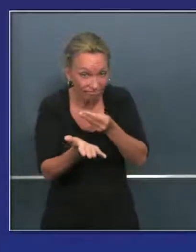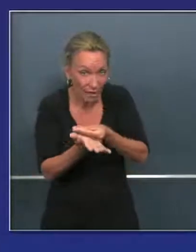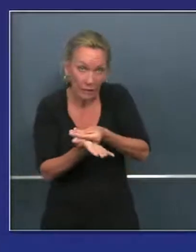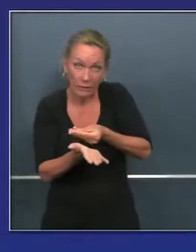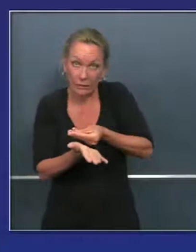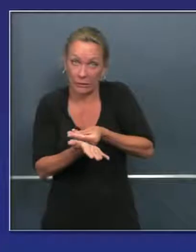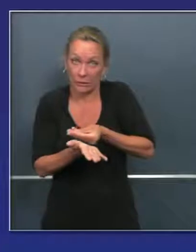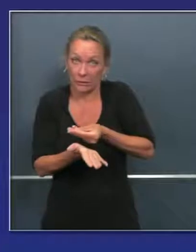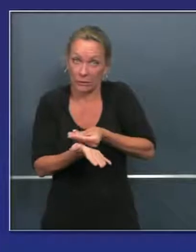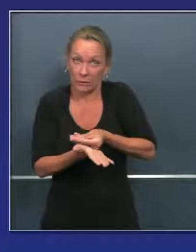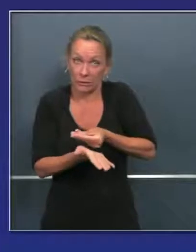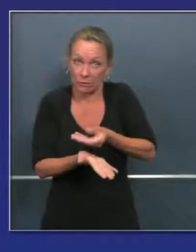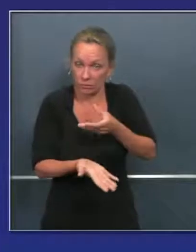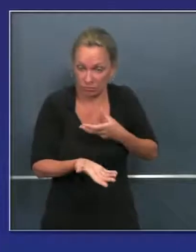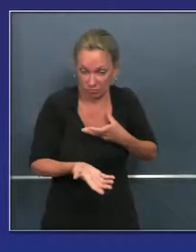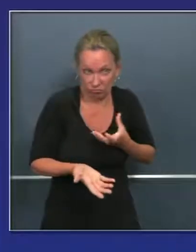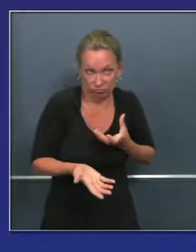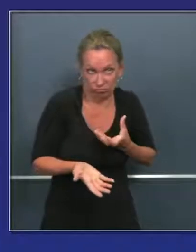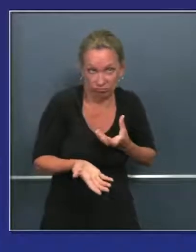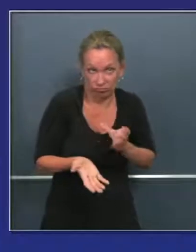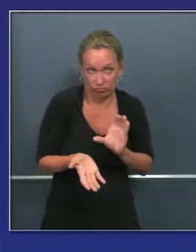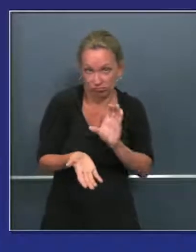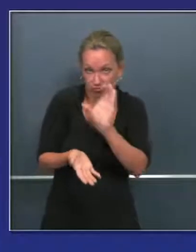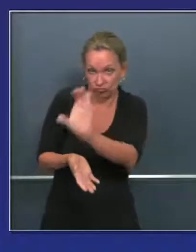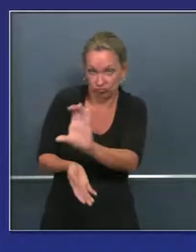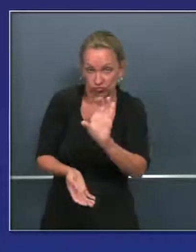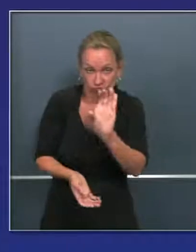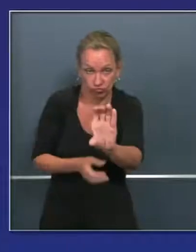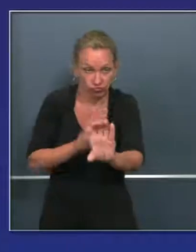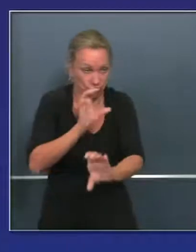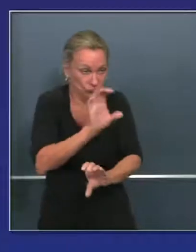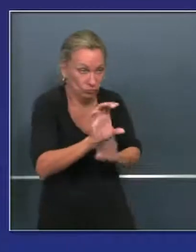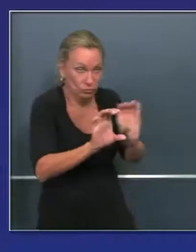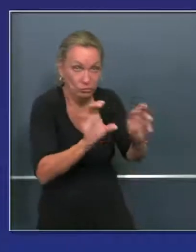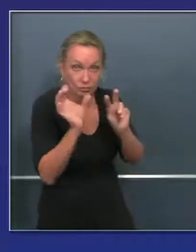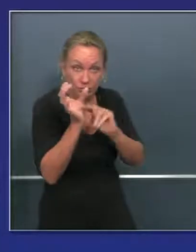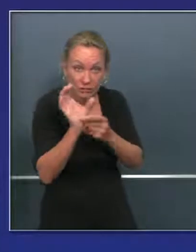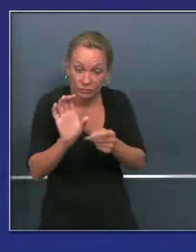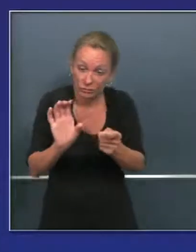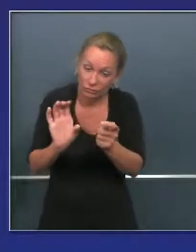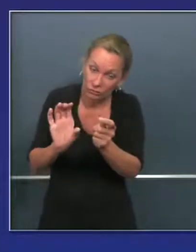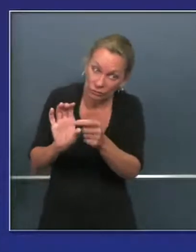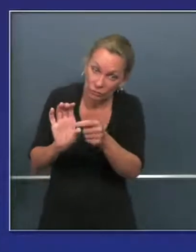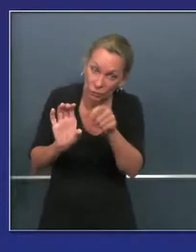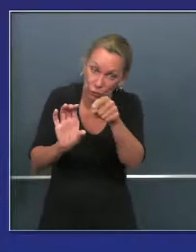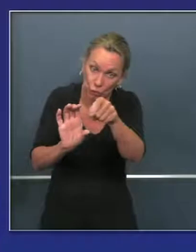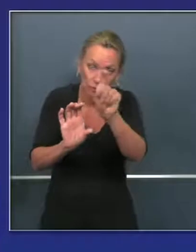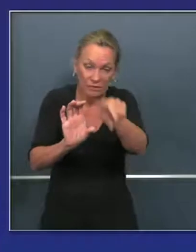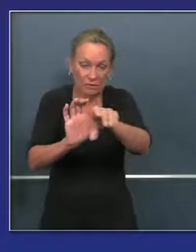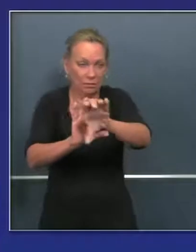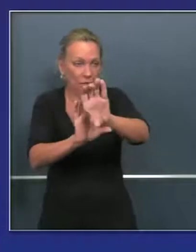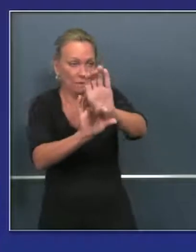as it relates to capacity to enforce these health orders it is incumbent upon all of us in the state